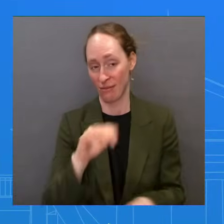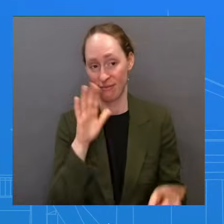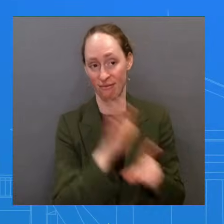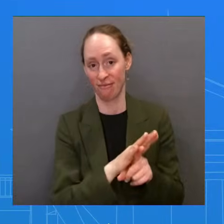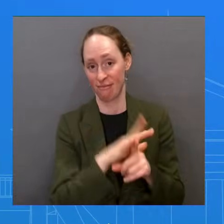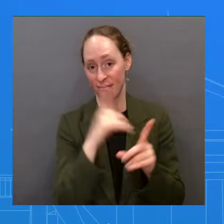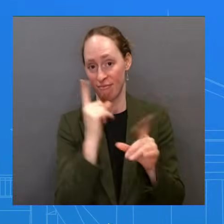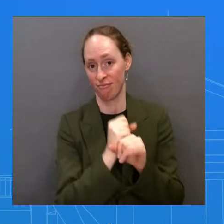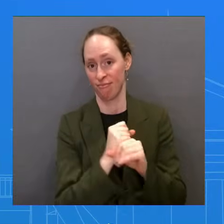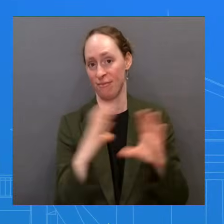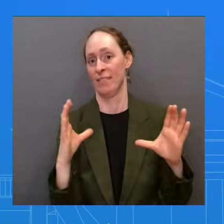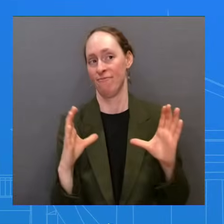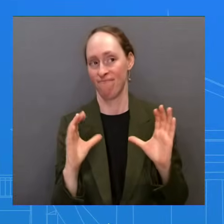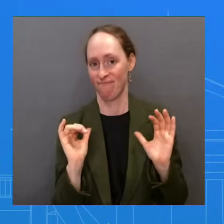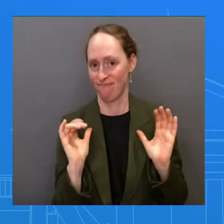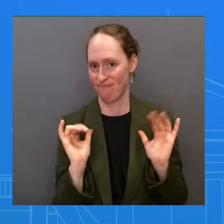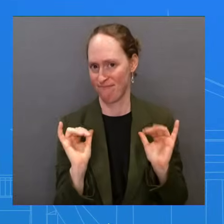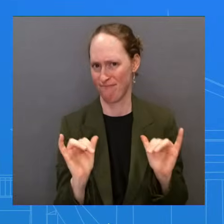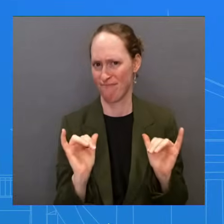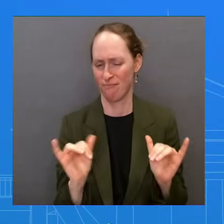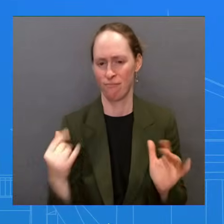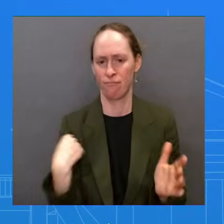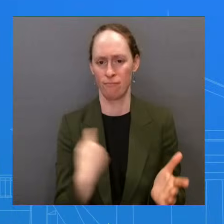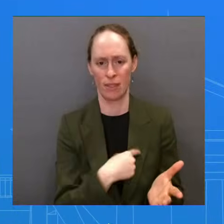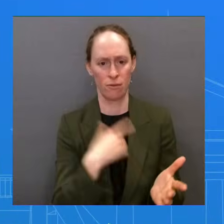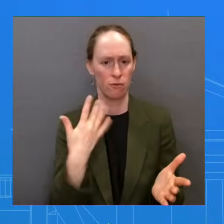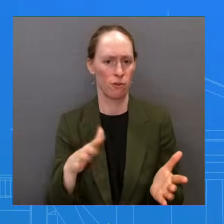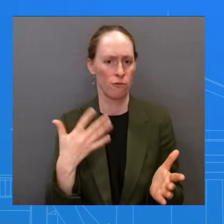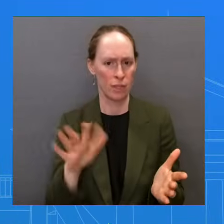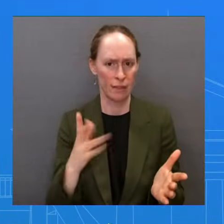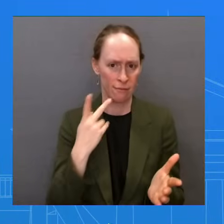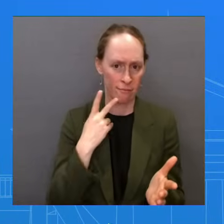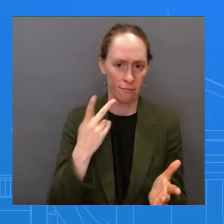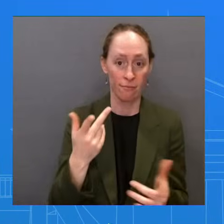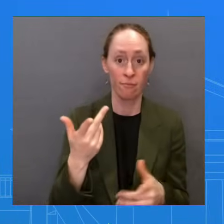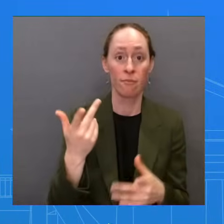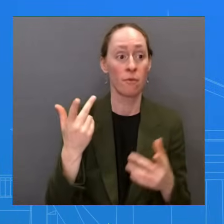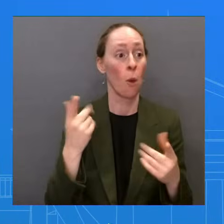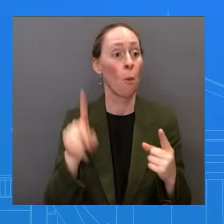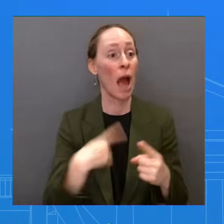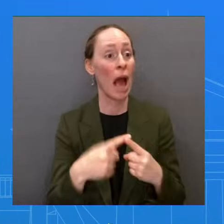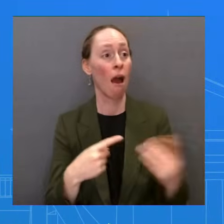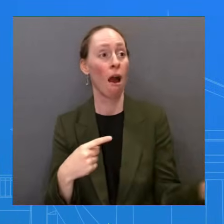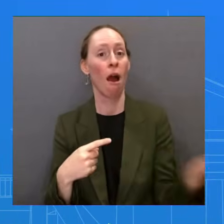They passed it. We said we would analyze it. I have said this from this podium. We did. We -- we analyzed it, and a few days later,